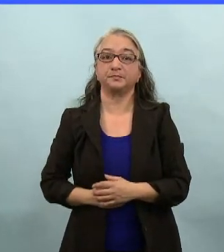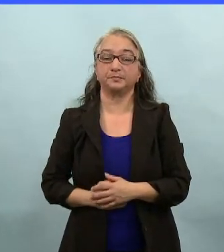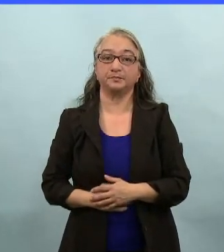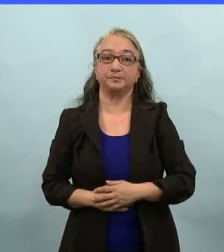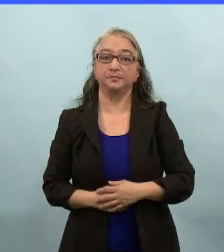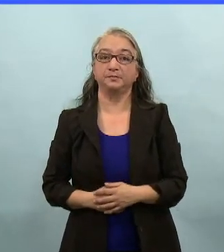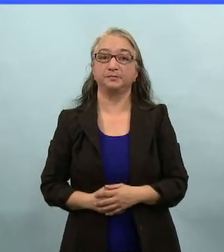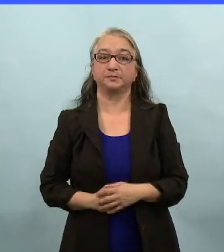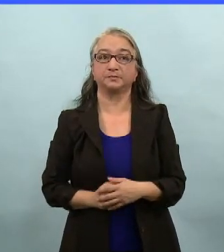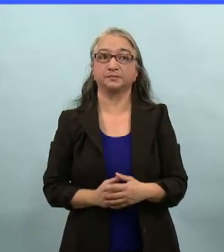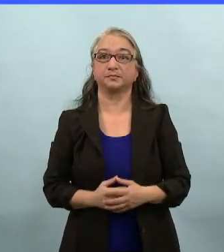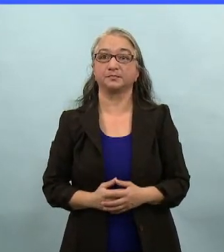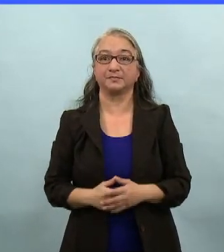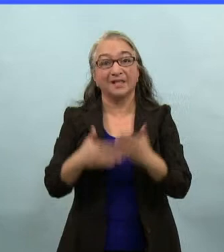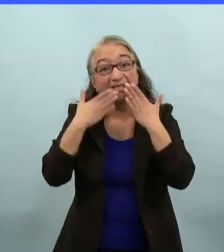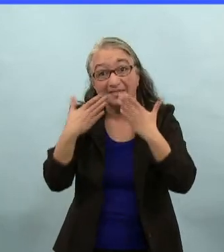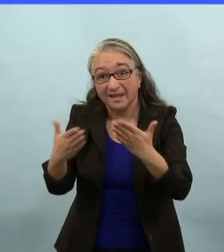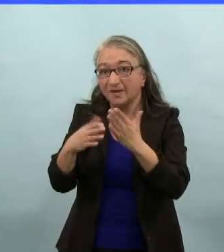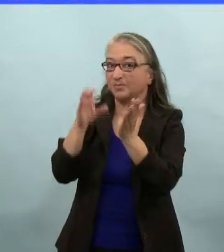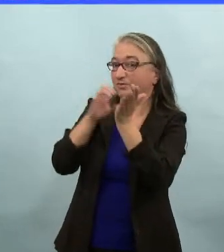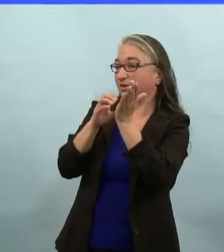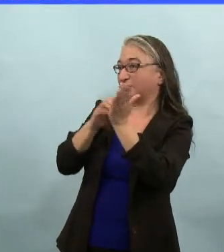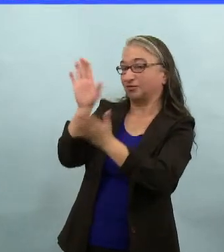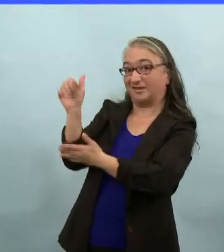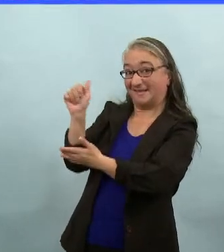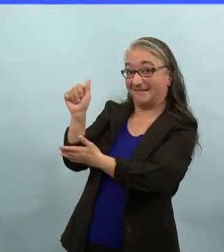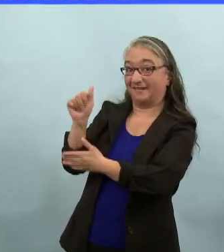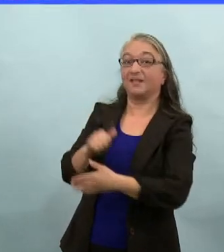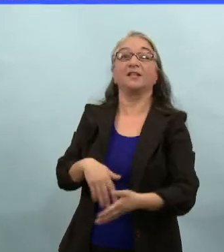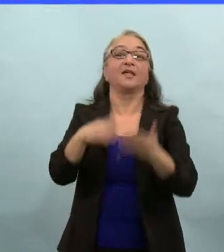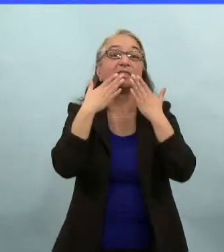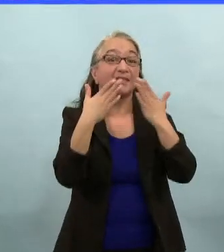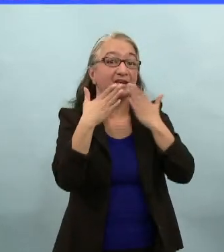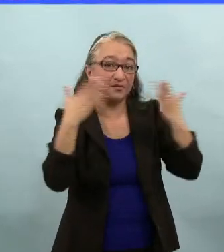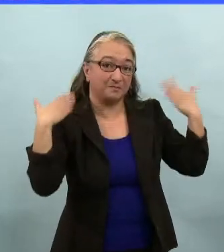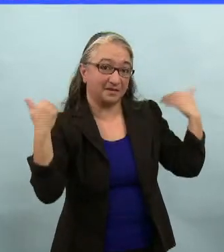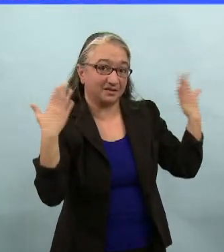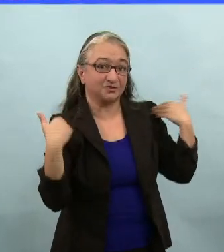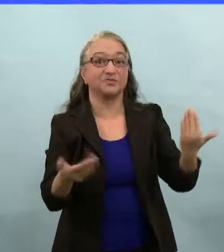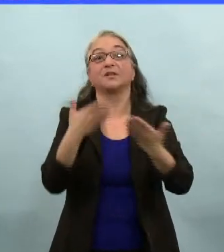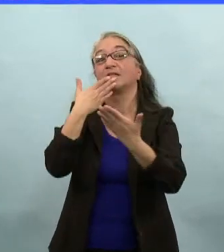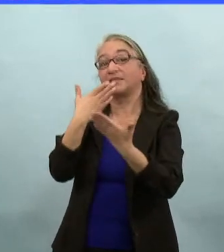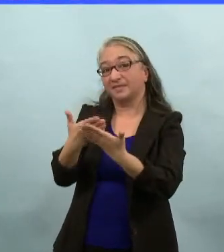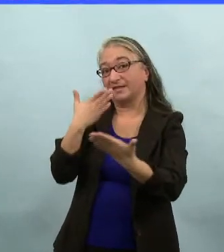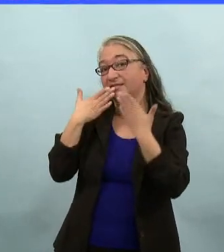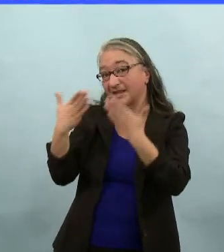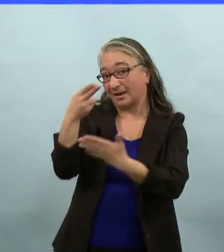thank you dr atwal and minister and premier um i'm dr josh farmer medical lead for the